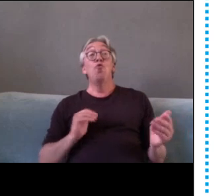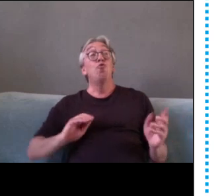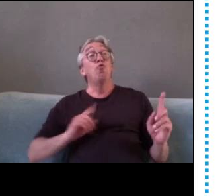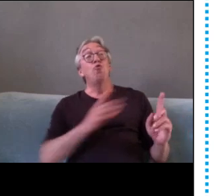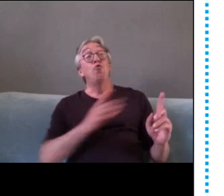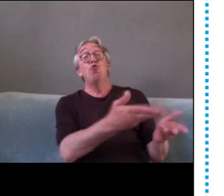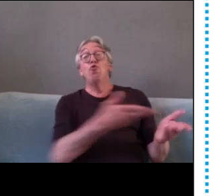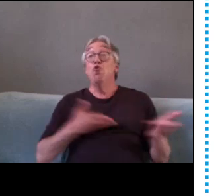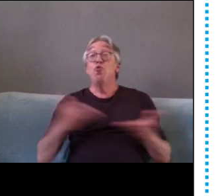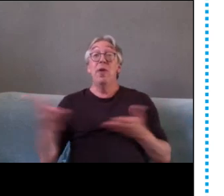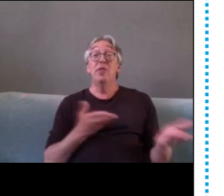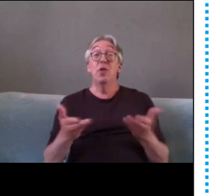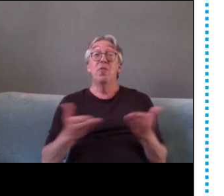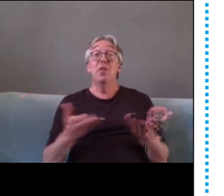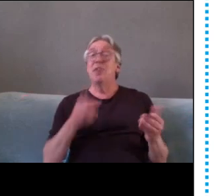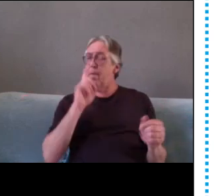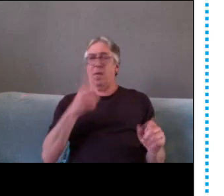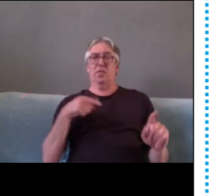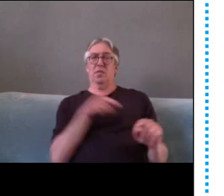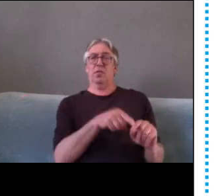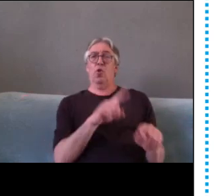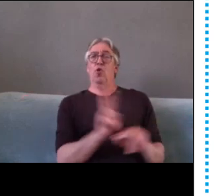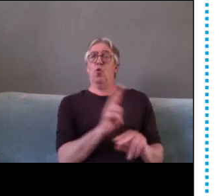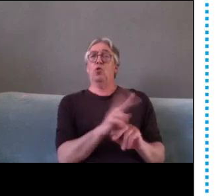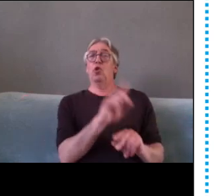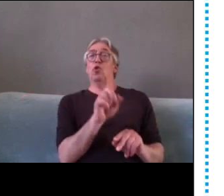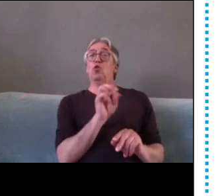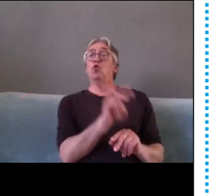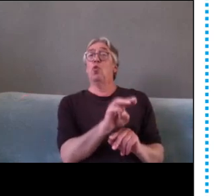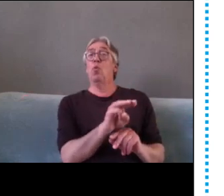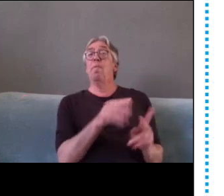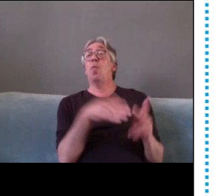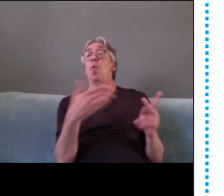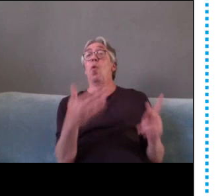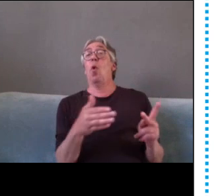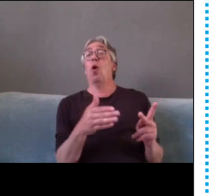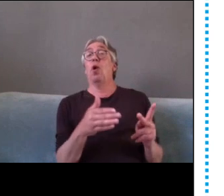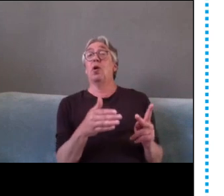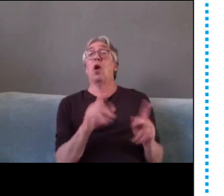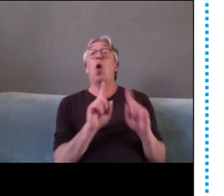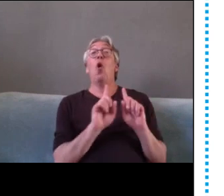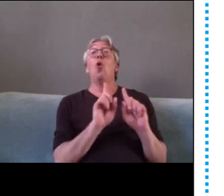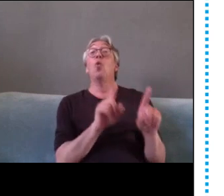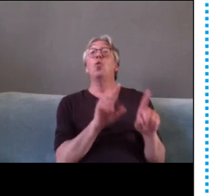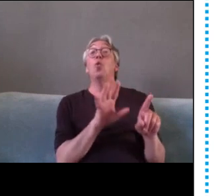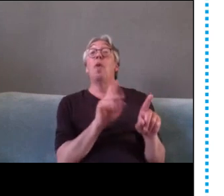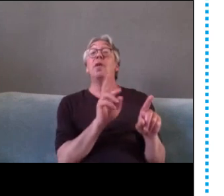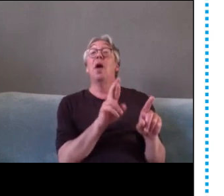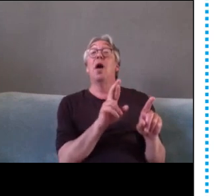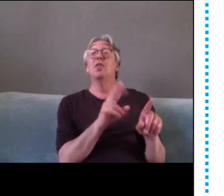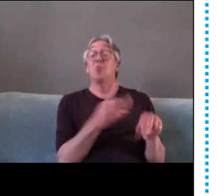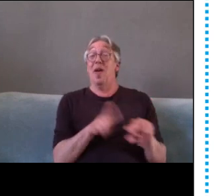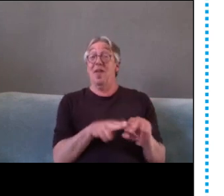sign language interpretation and real-time captioning, so the country decides to have one of these platforms